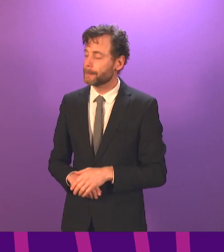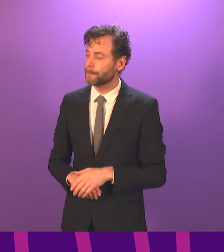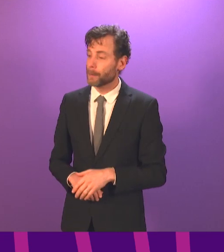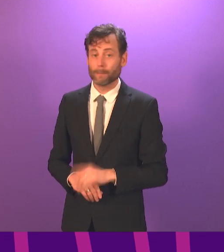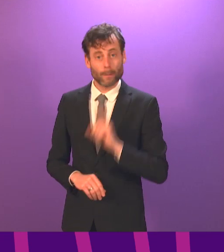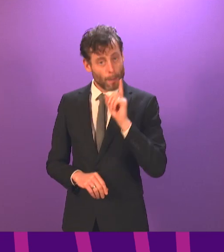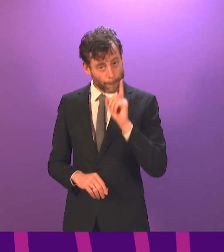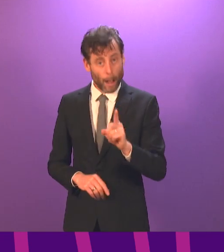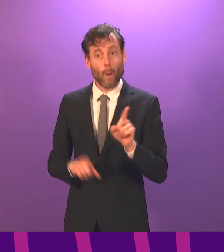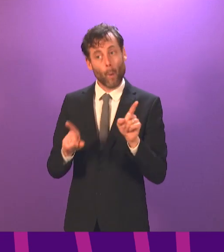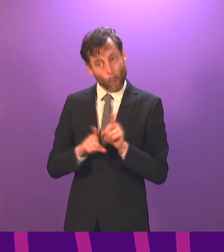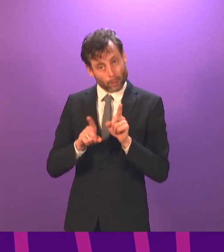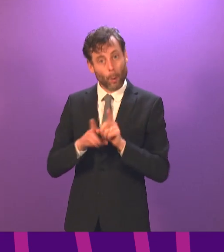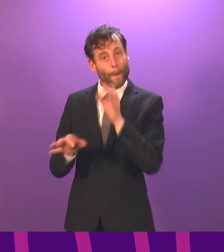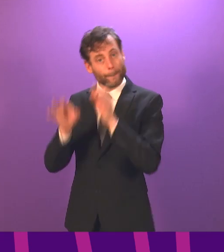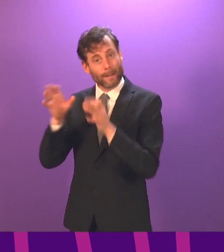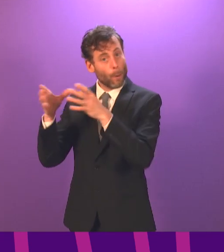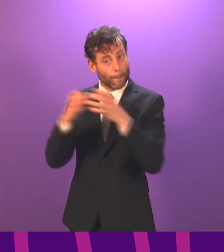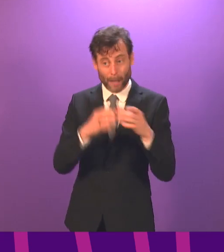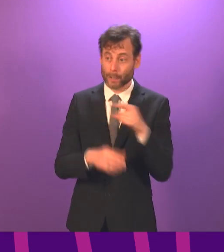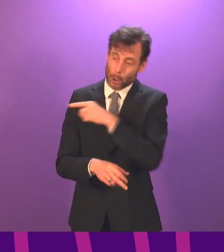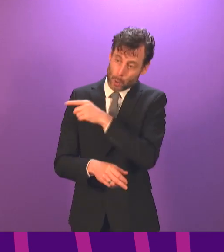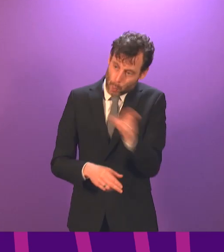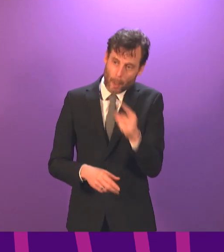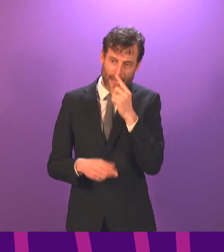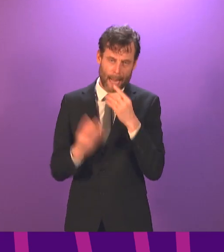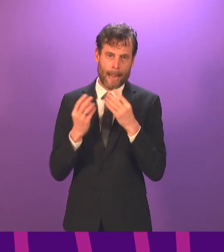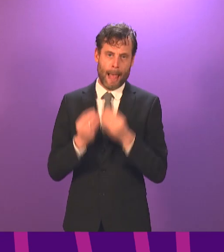is there for the parties to take their share of the responsibility and increase awareness